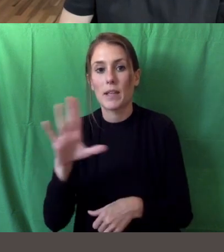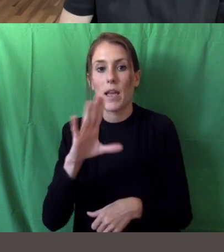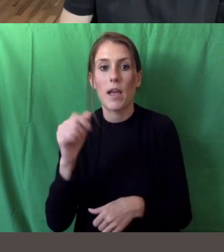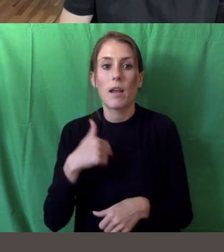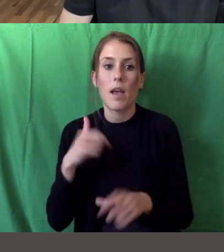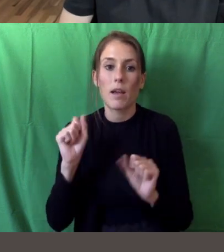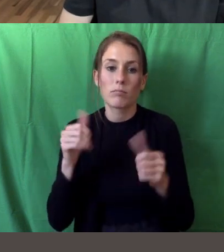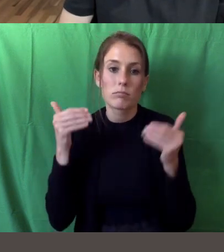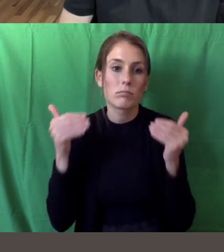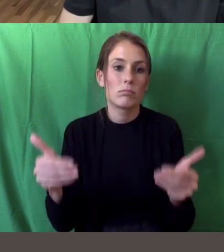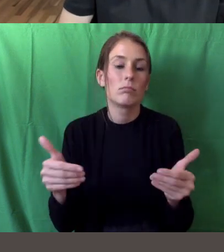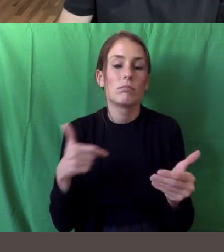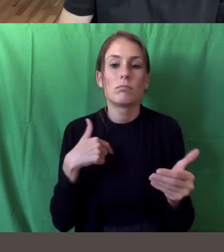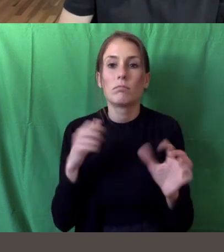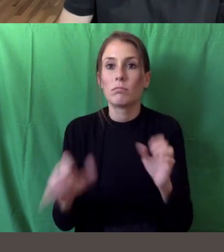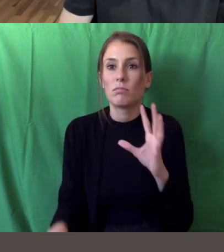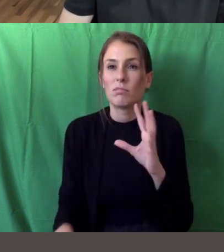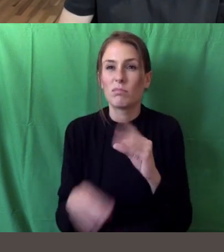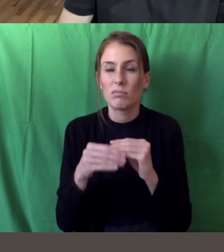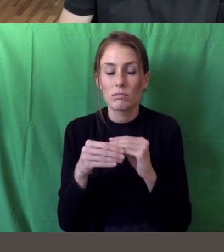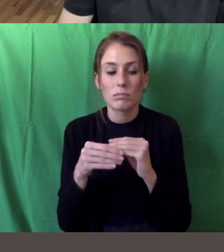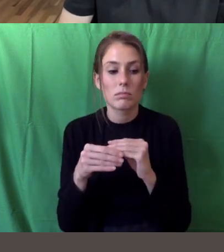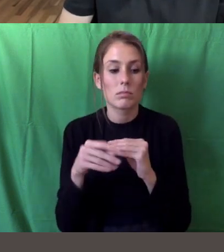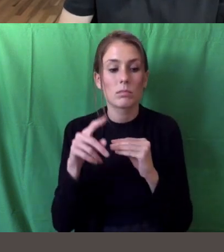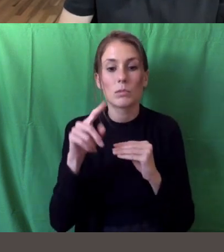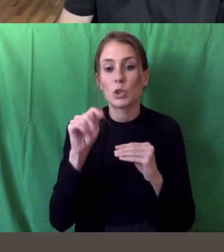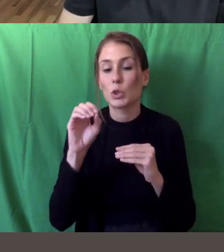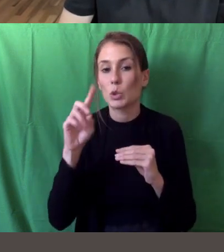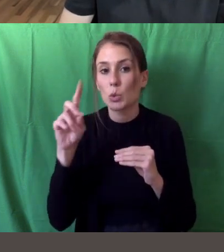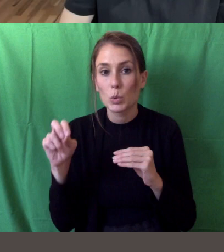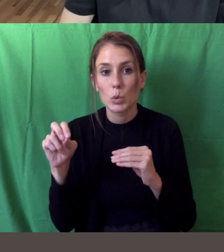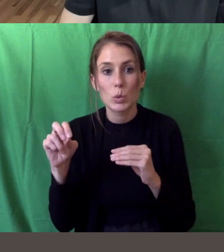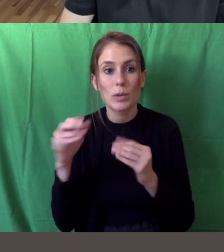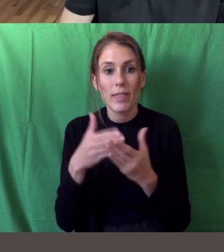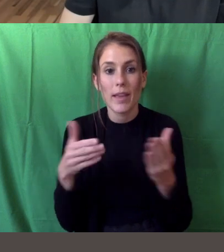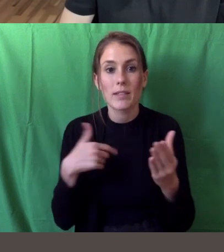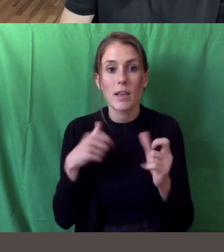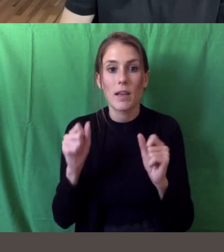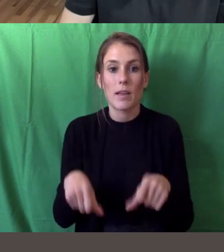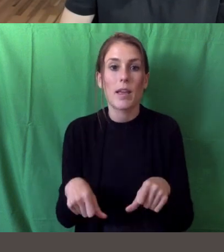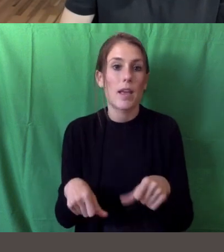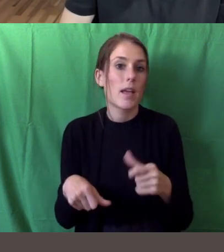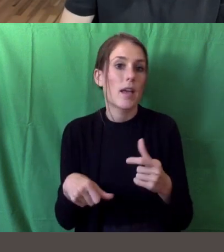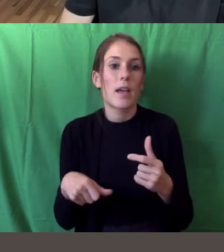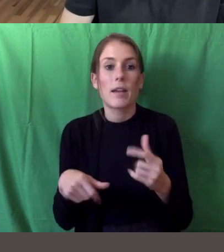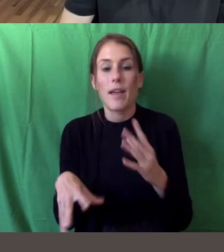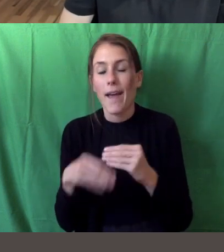And I can go ahead and I can add to-do items. I can go and add due dates. I can tick things off.